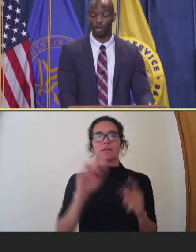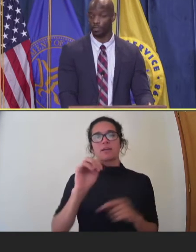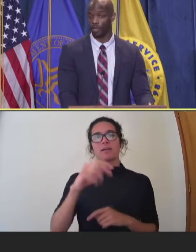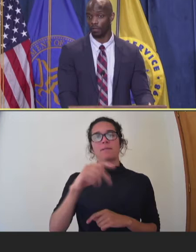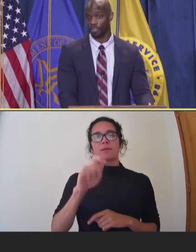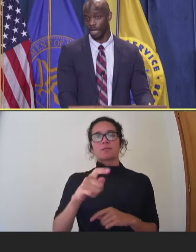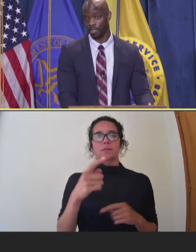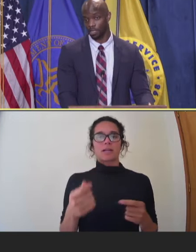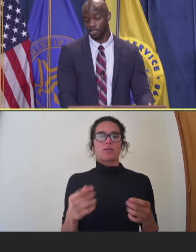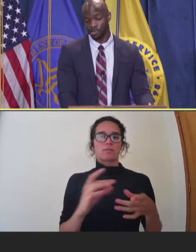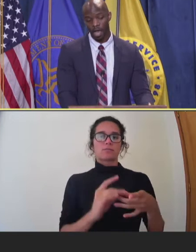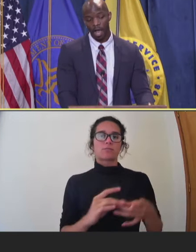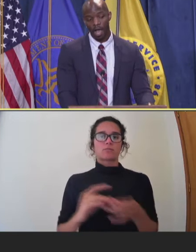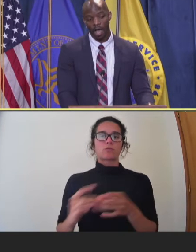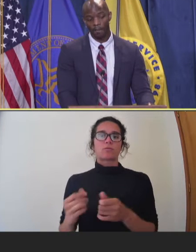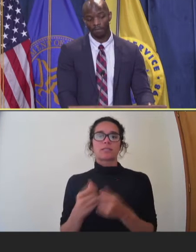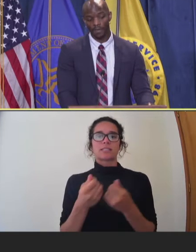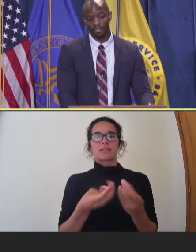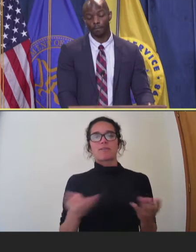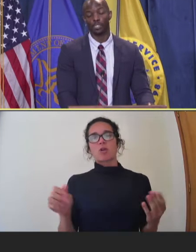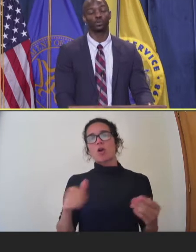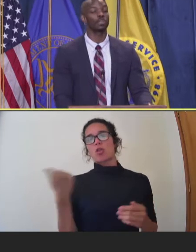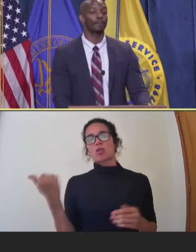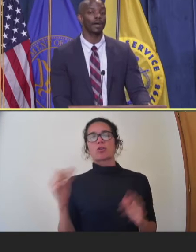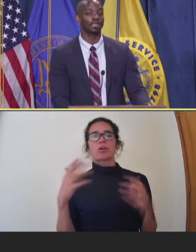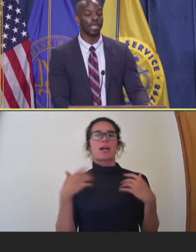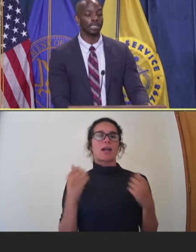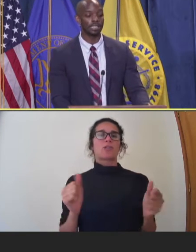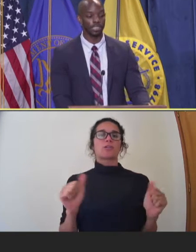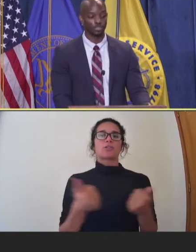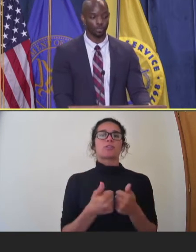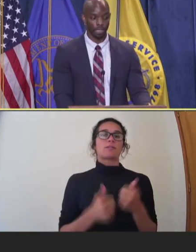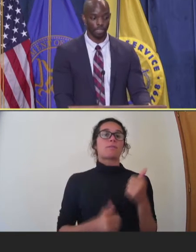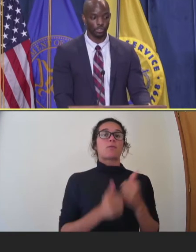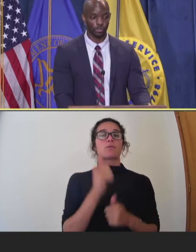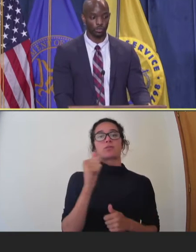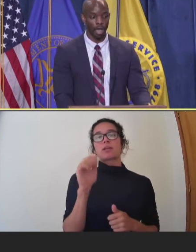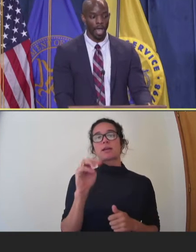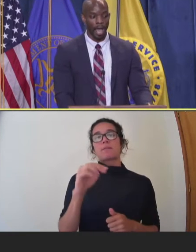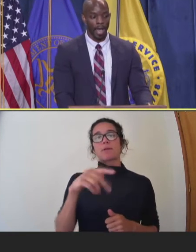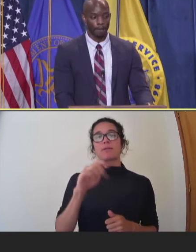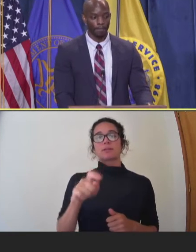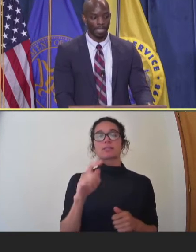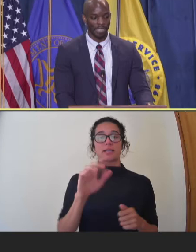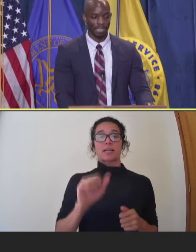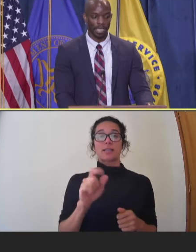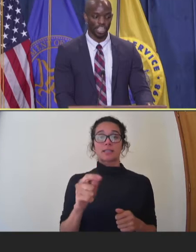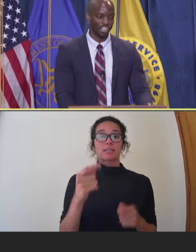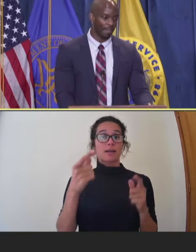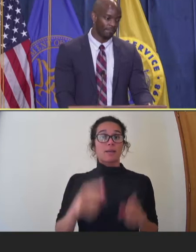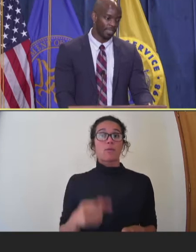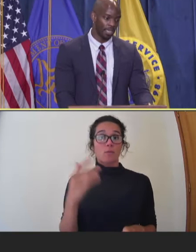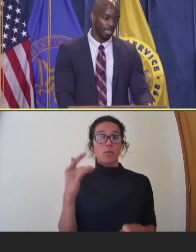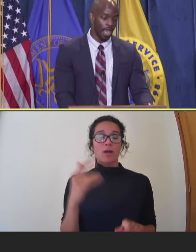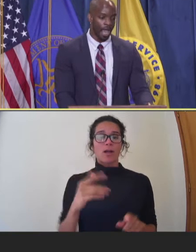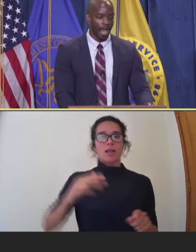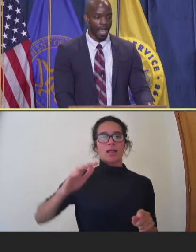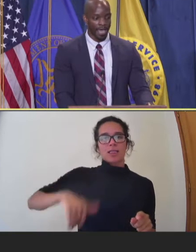other health challenges. In fact, the majority of mpox cases is attributed to late-stage HIV,